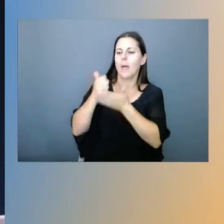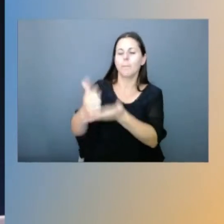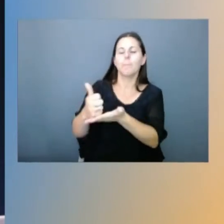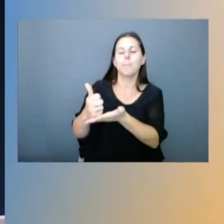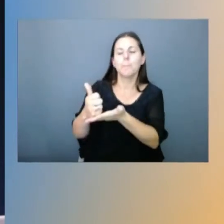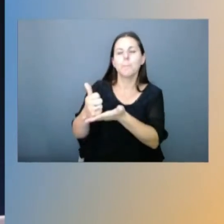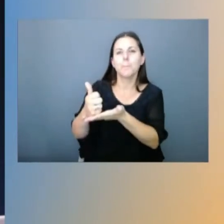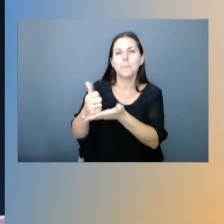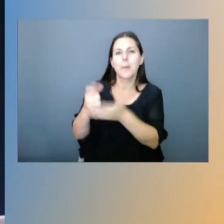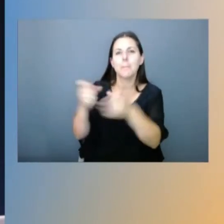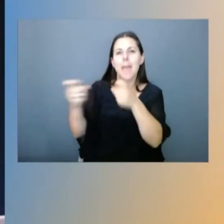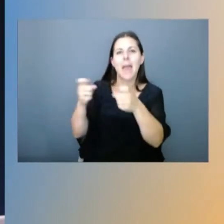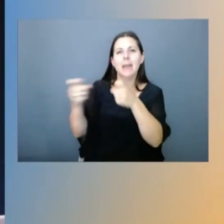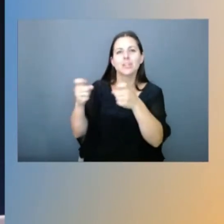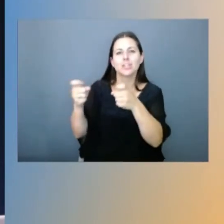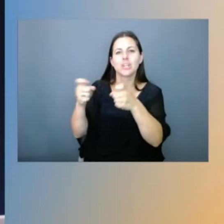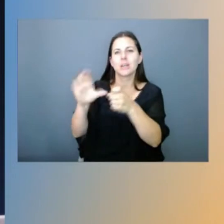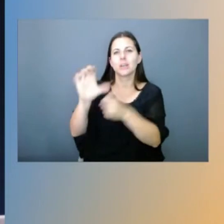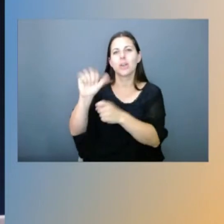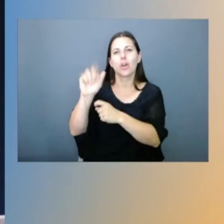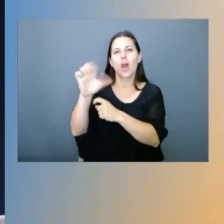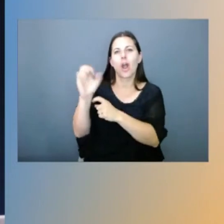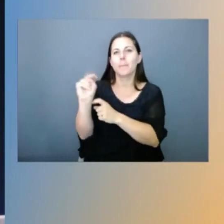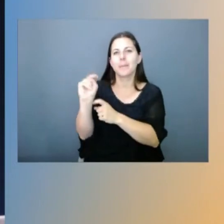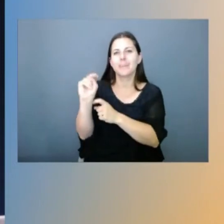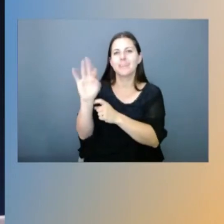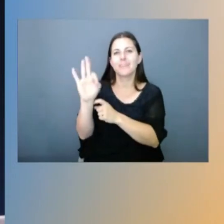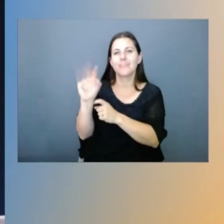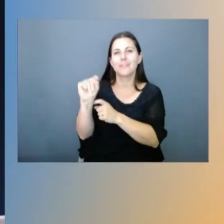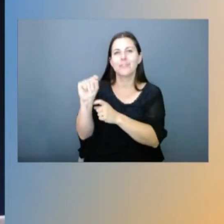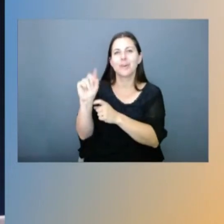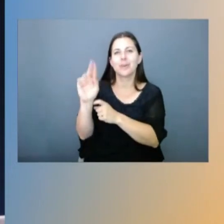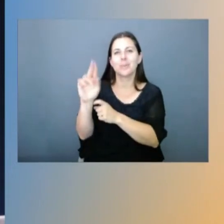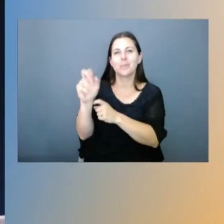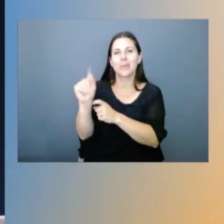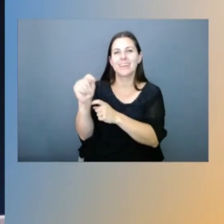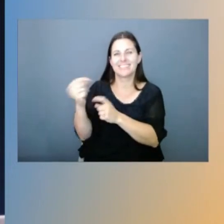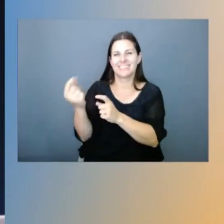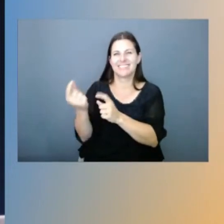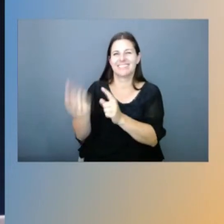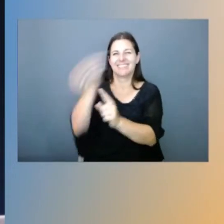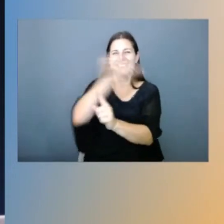someone's carbon footprint, just to kind of finish that out 'cause this is key.